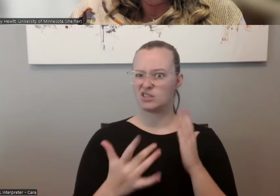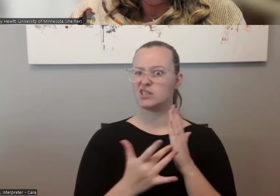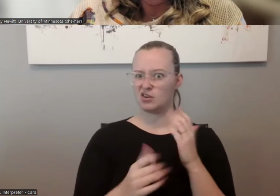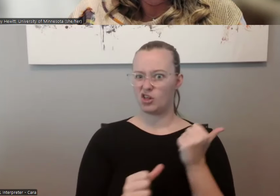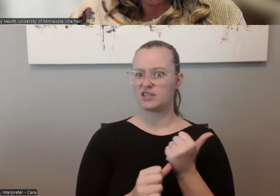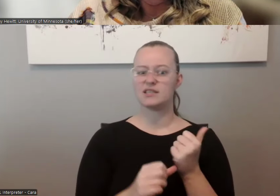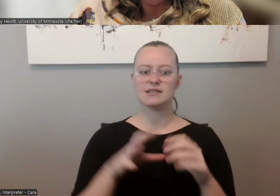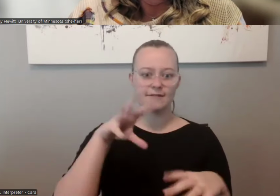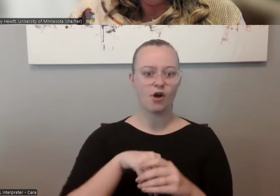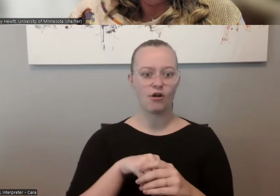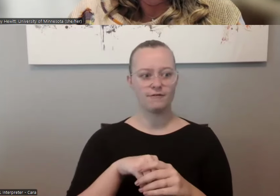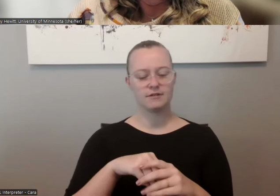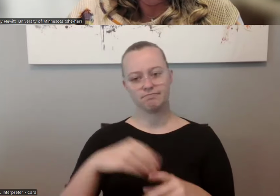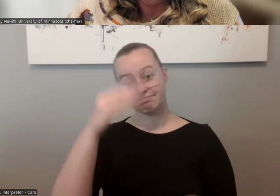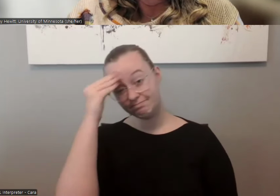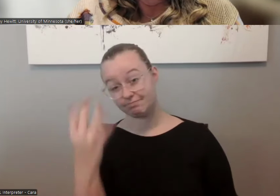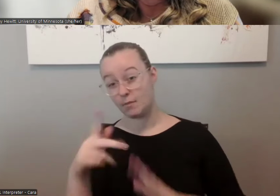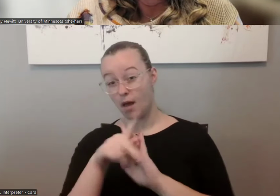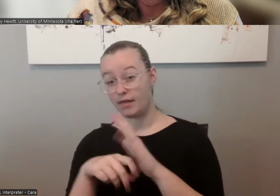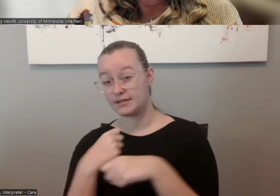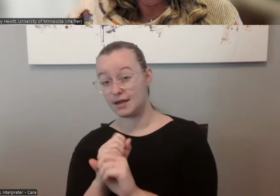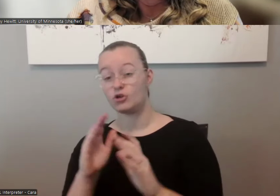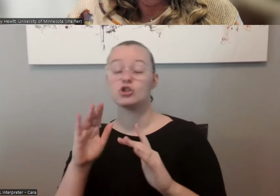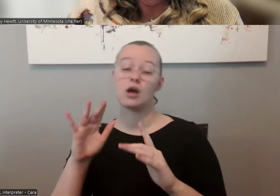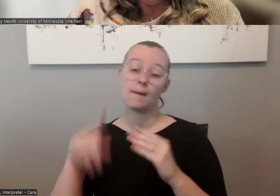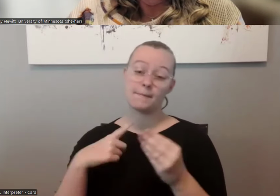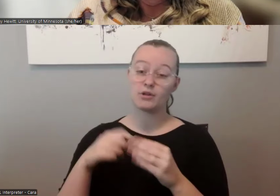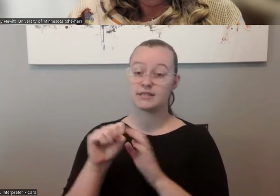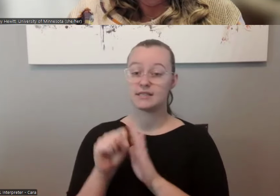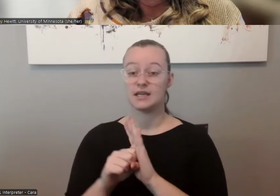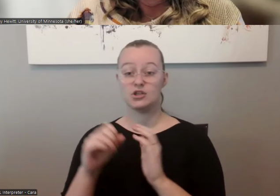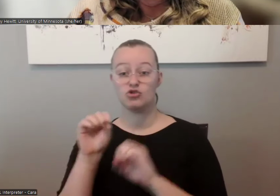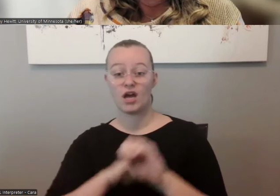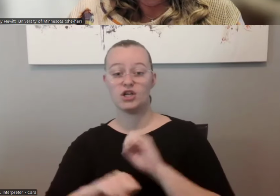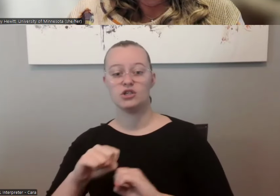involved briefing policy makers on our state strategies to revitalize the long term care